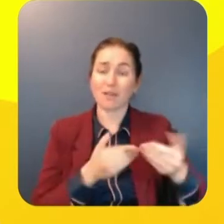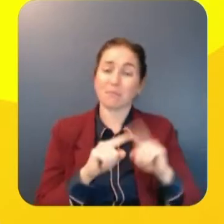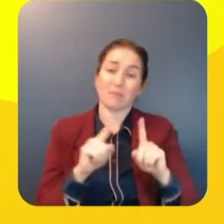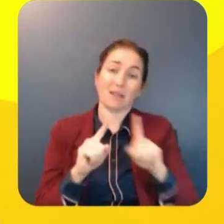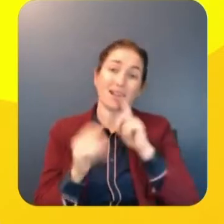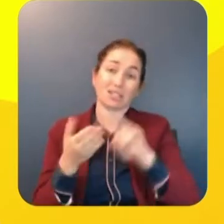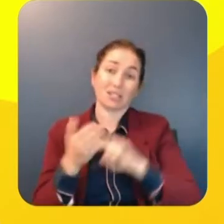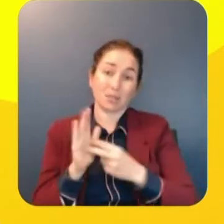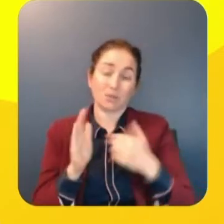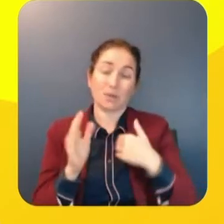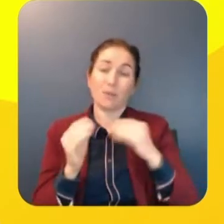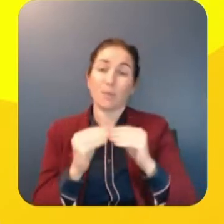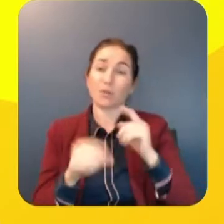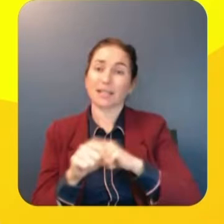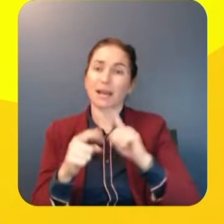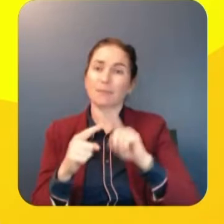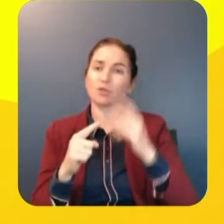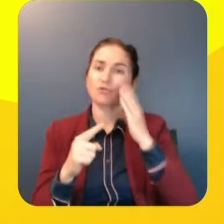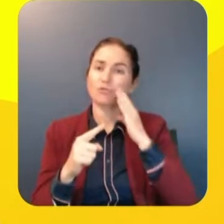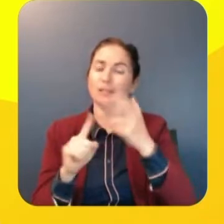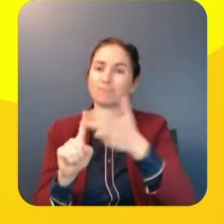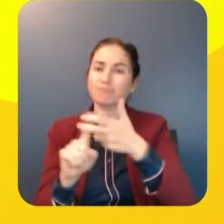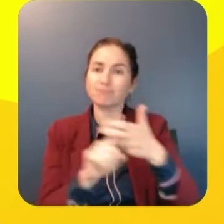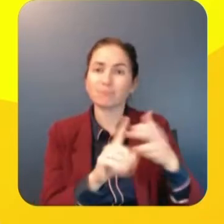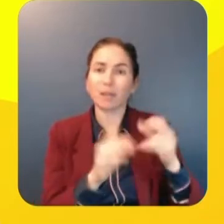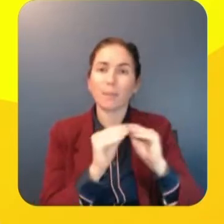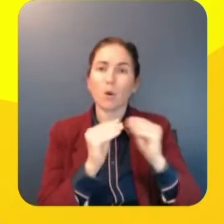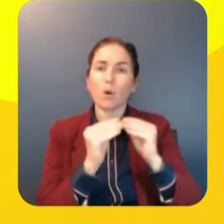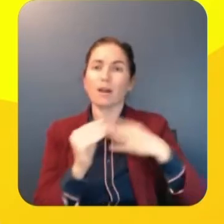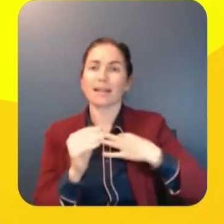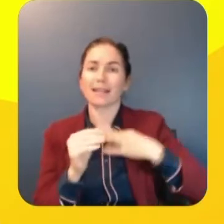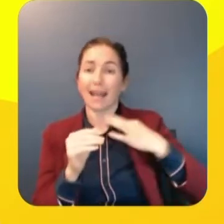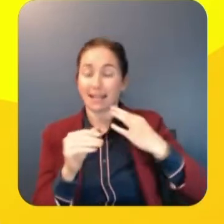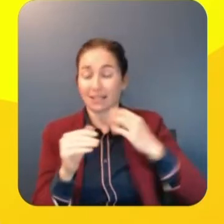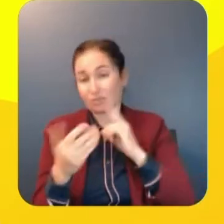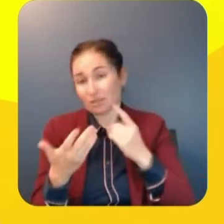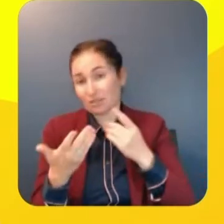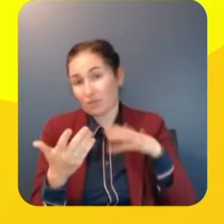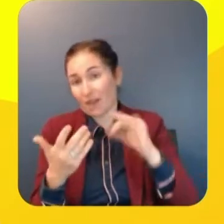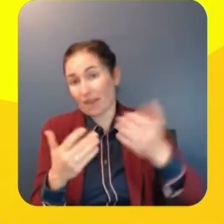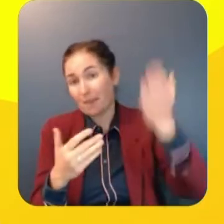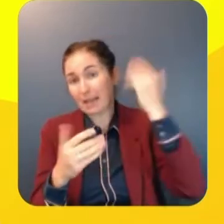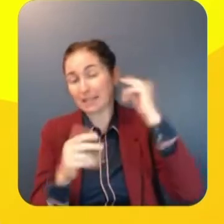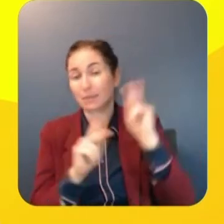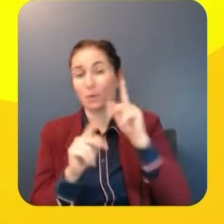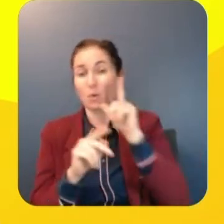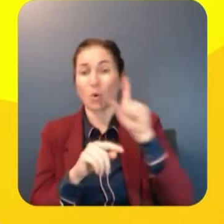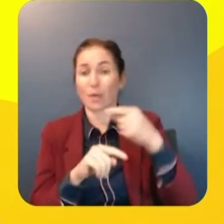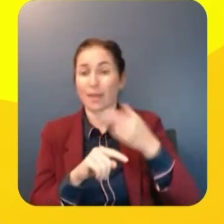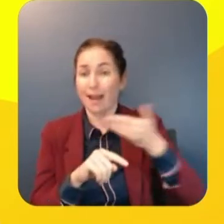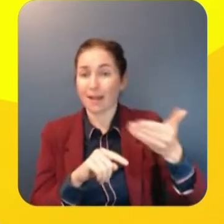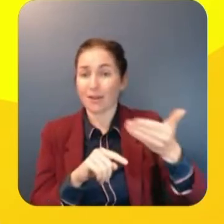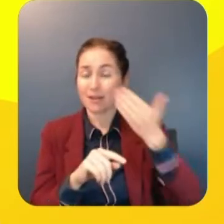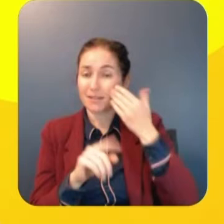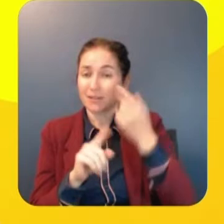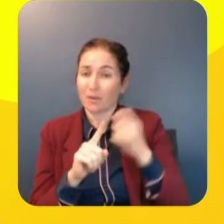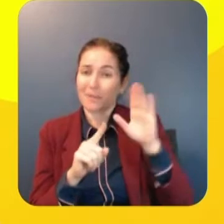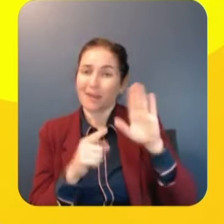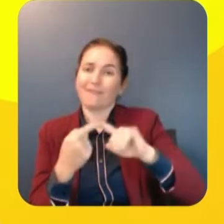time to source more candidates because what we find historically, is that people who are only hiring from their friend group or connections they already have,